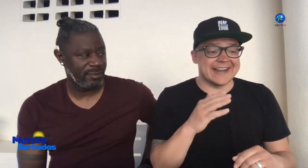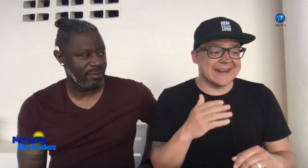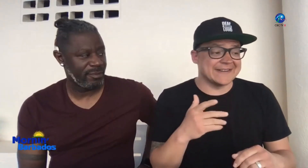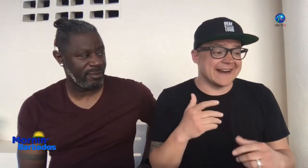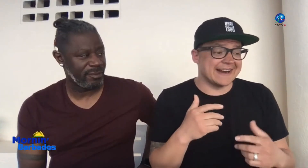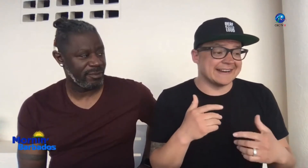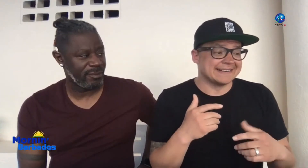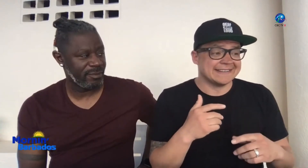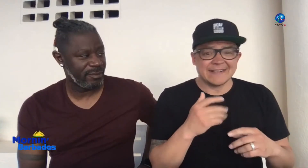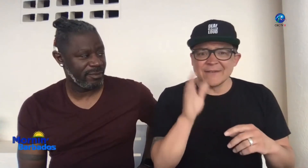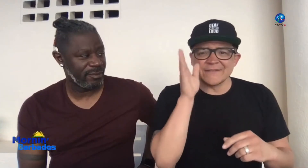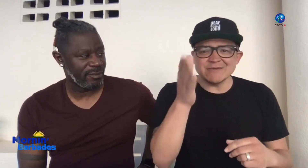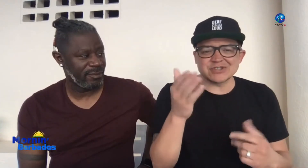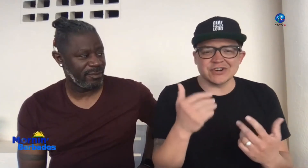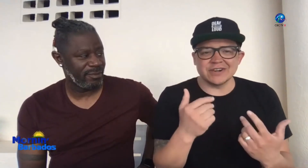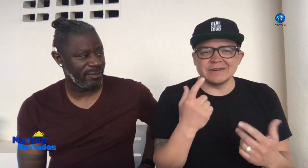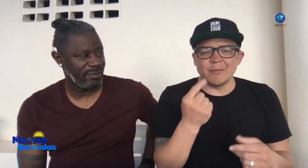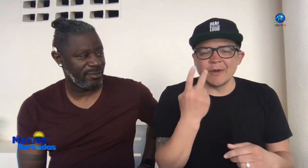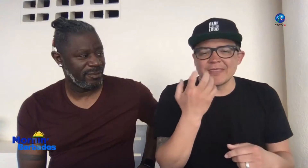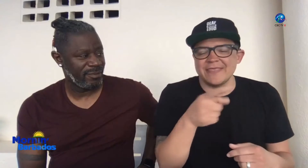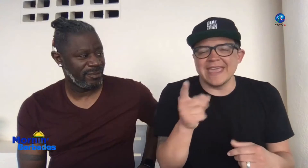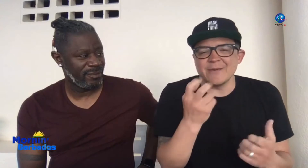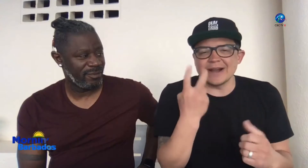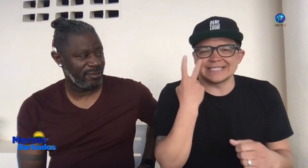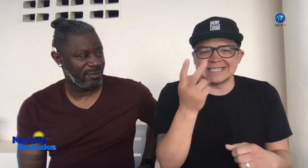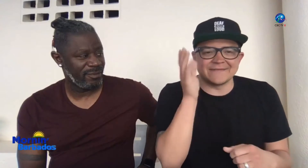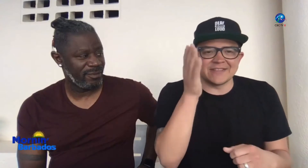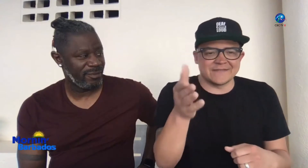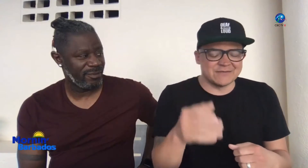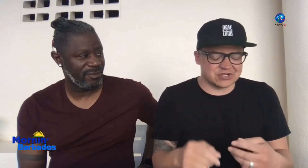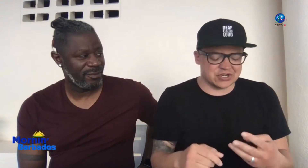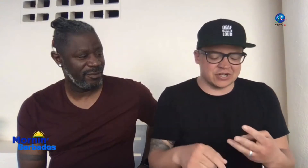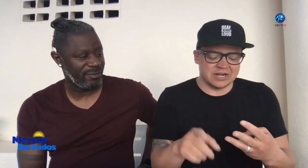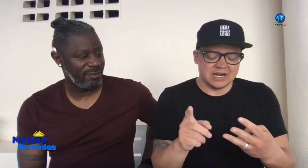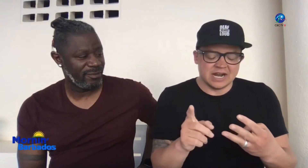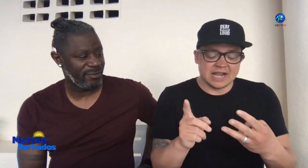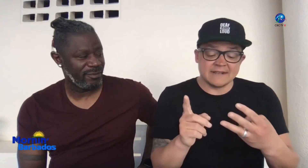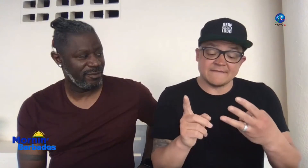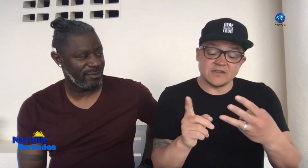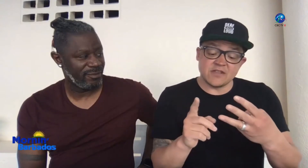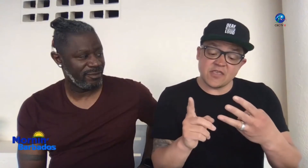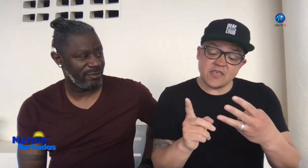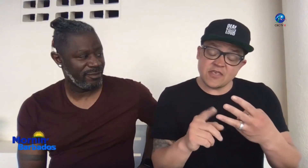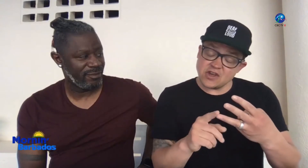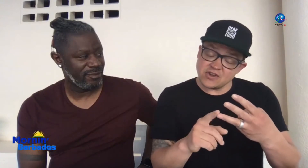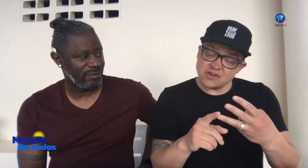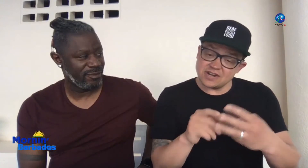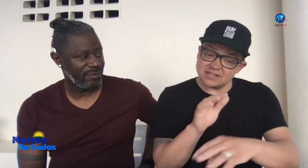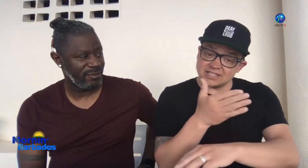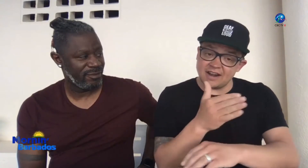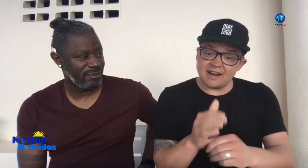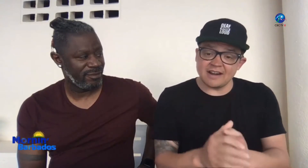their their future and what they want to see for the future and then for the third song